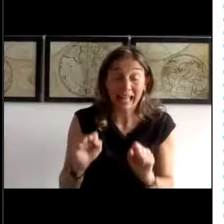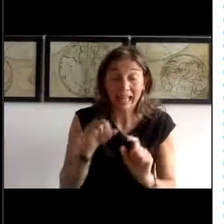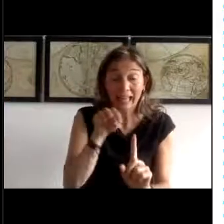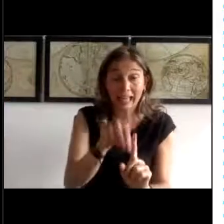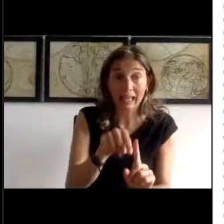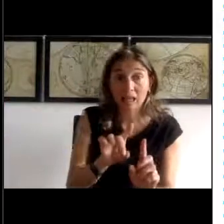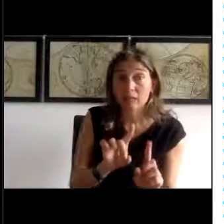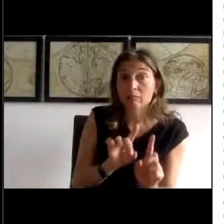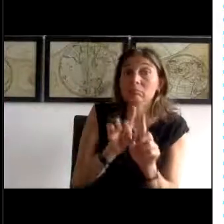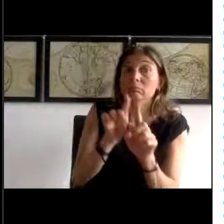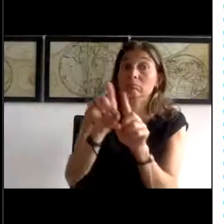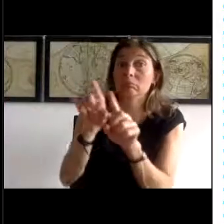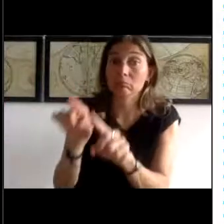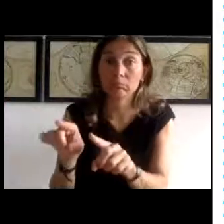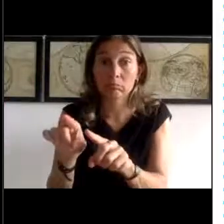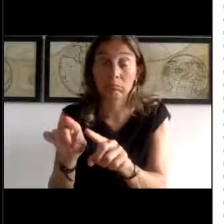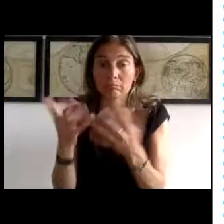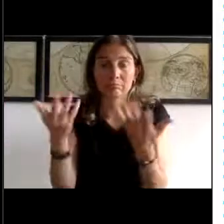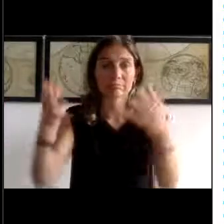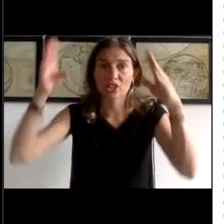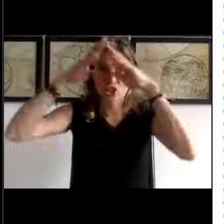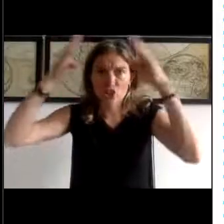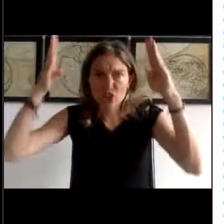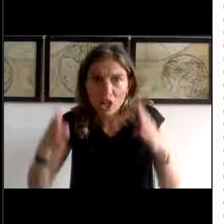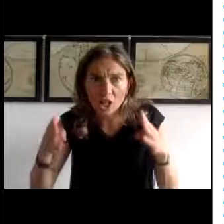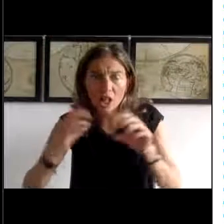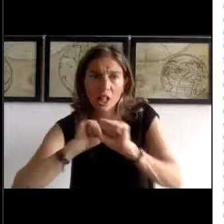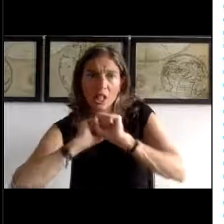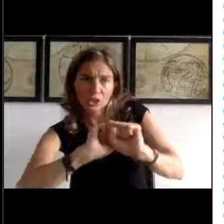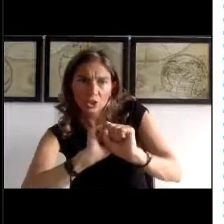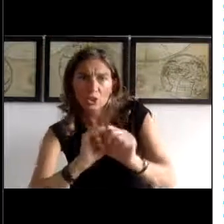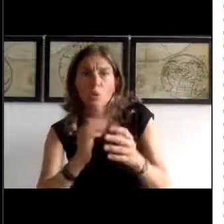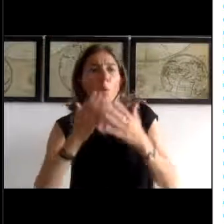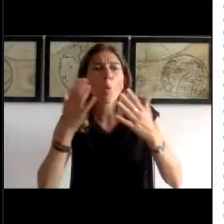We know that many of the barriers that some of you face are related